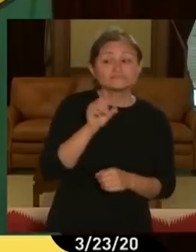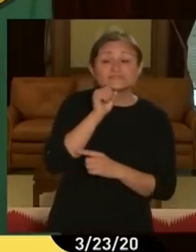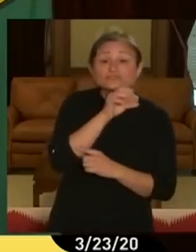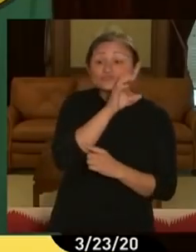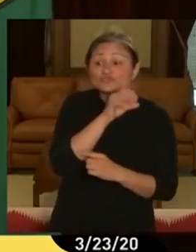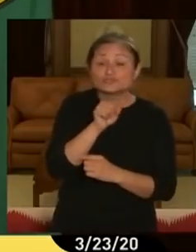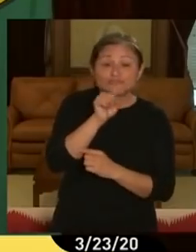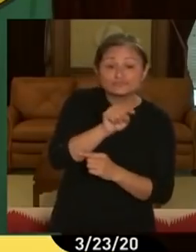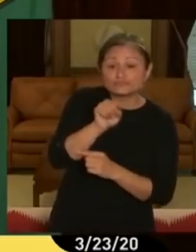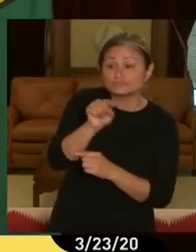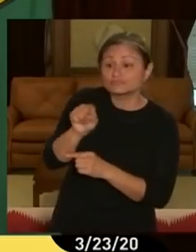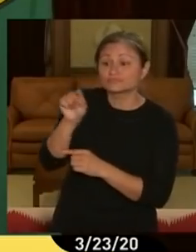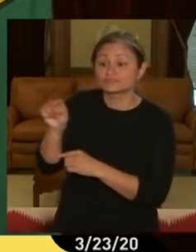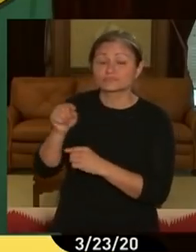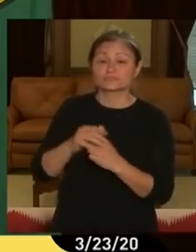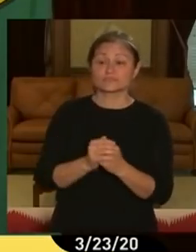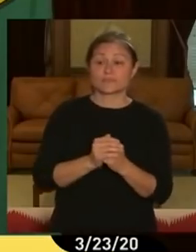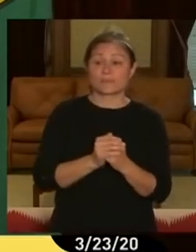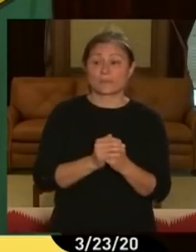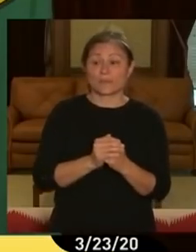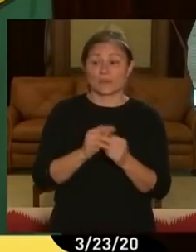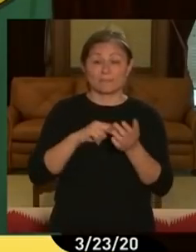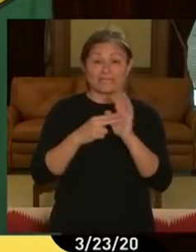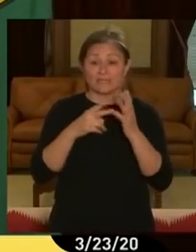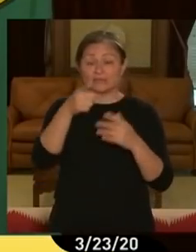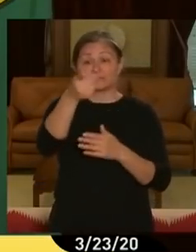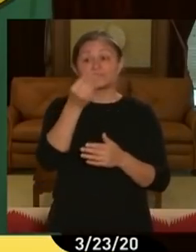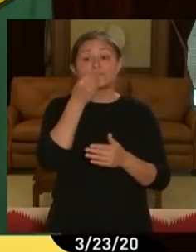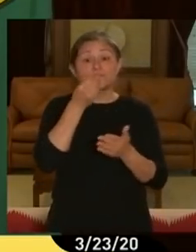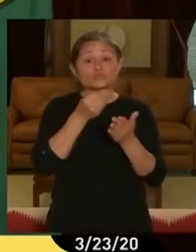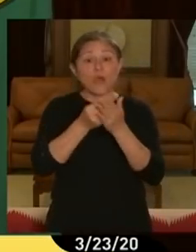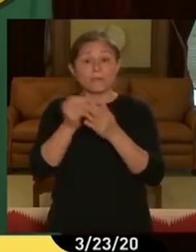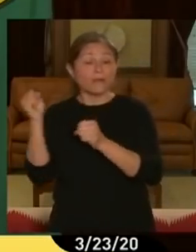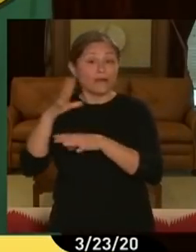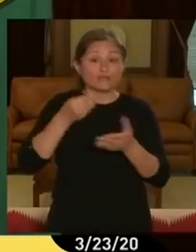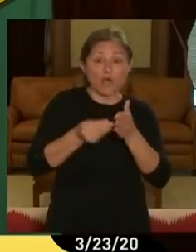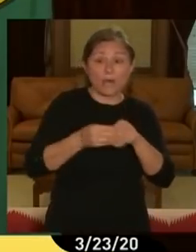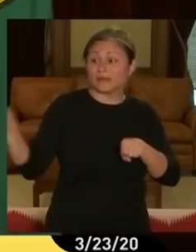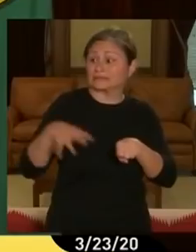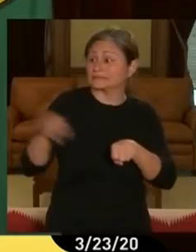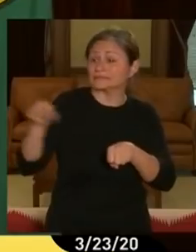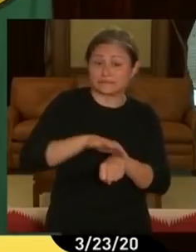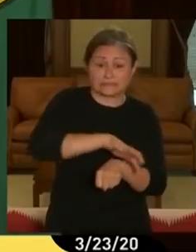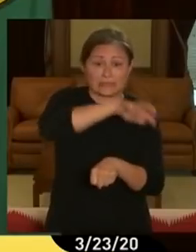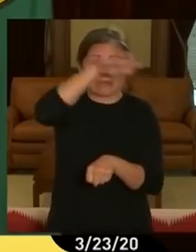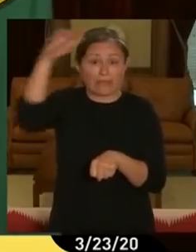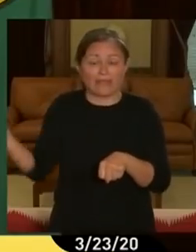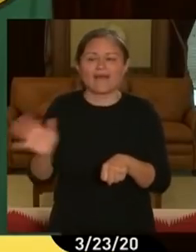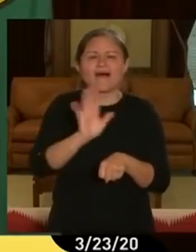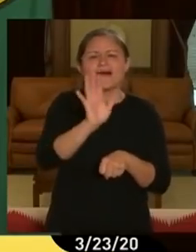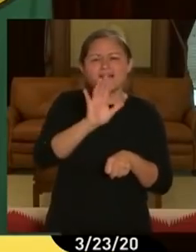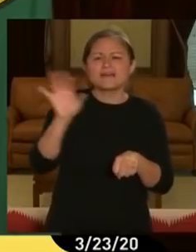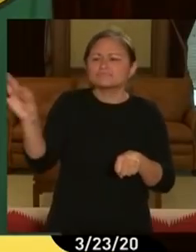FOR THE SAKE OF OUR NEIGHBORS, OUR HEALTH CARE WORKERS, OUR SENIORS, AND OTHERS, NO ONE